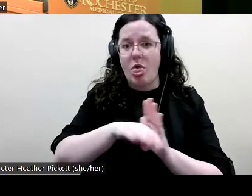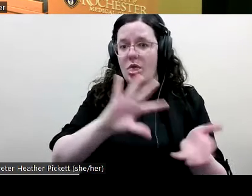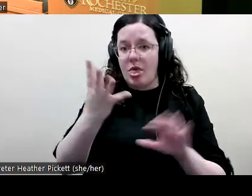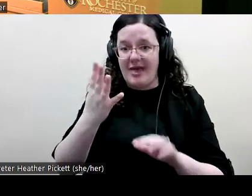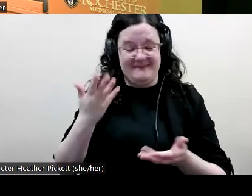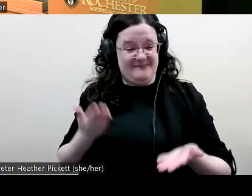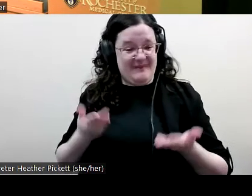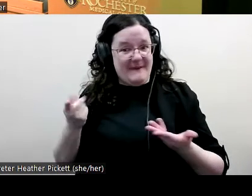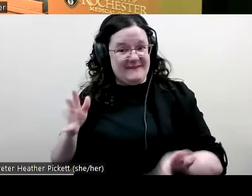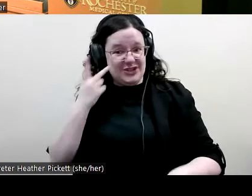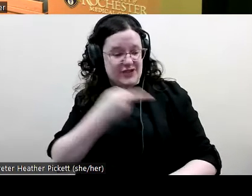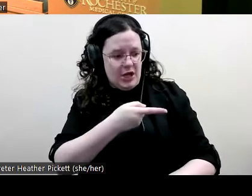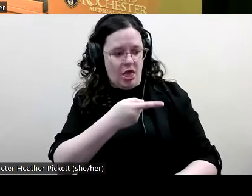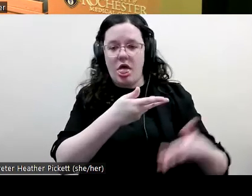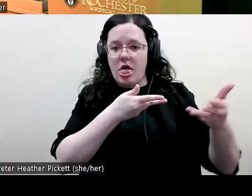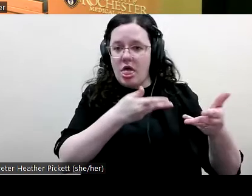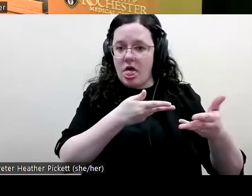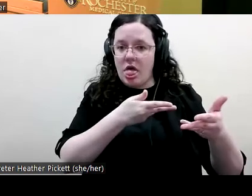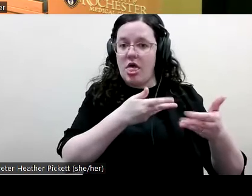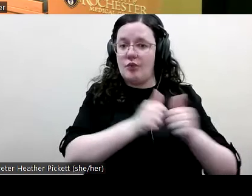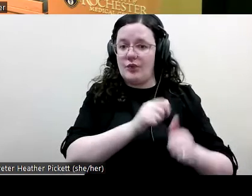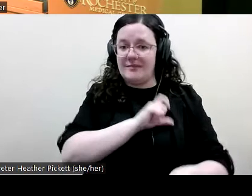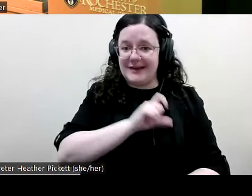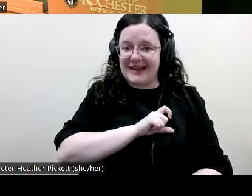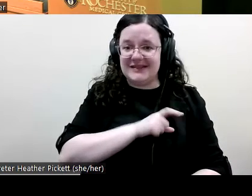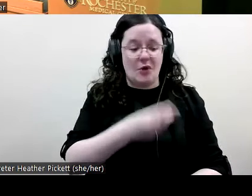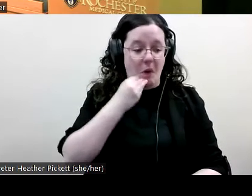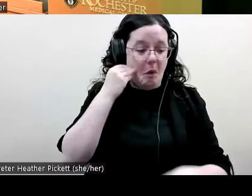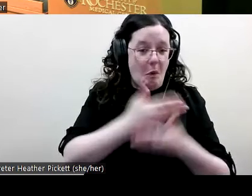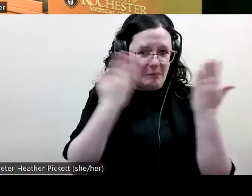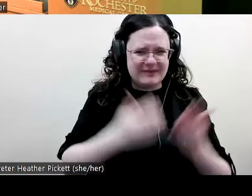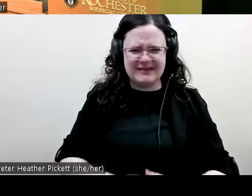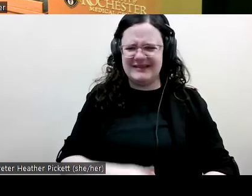ending up homeless yeah they're protective they've seen the worst of what can happen if there if the